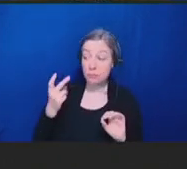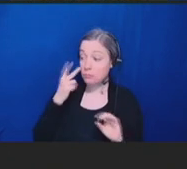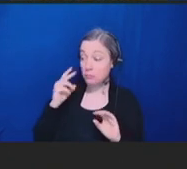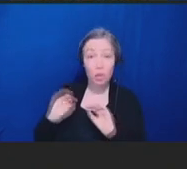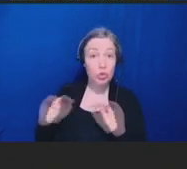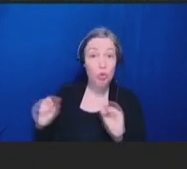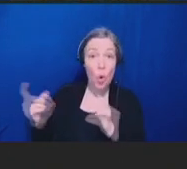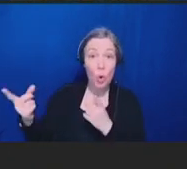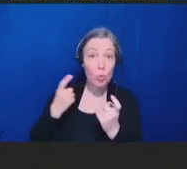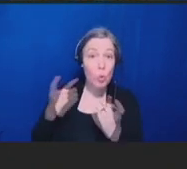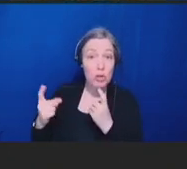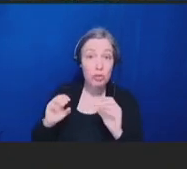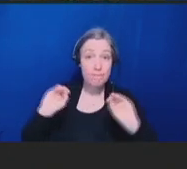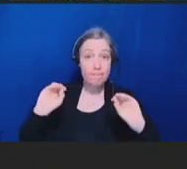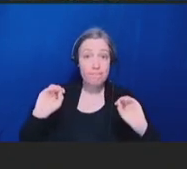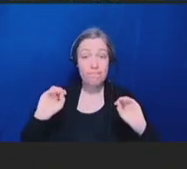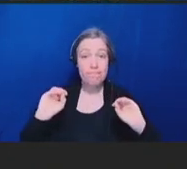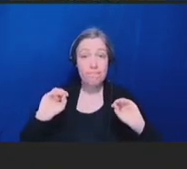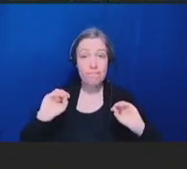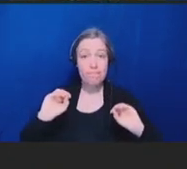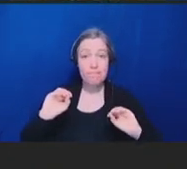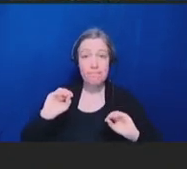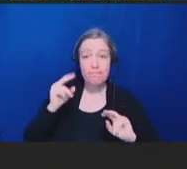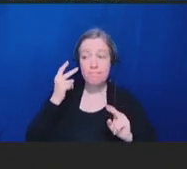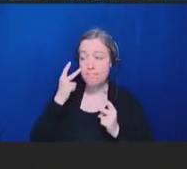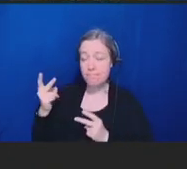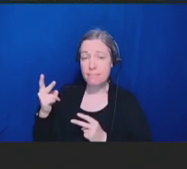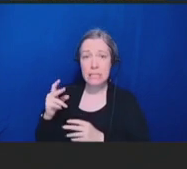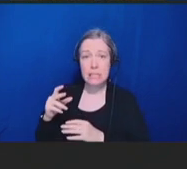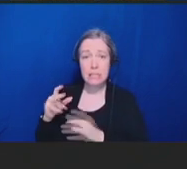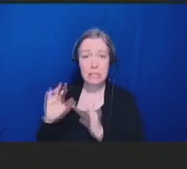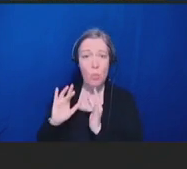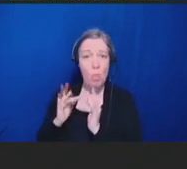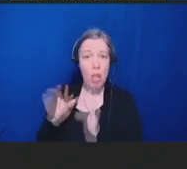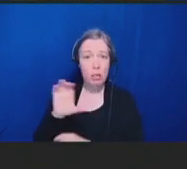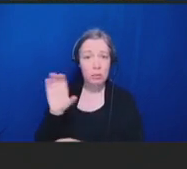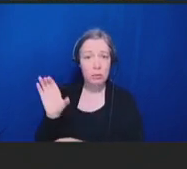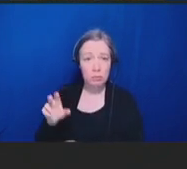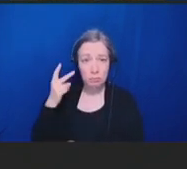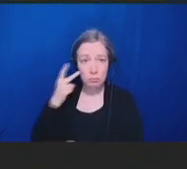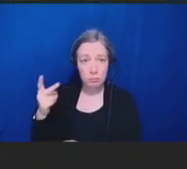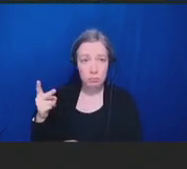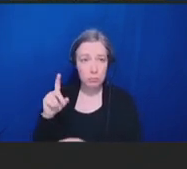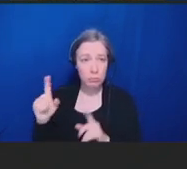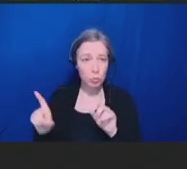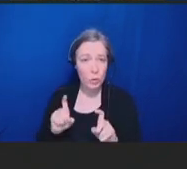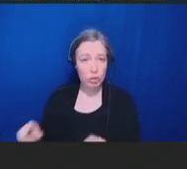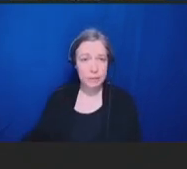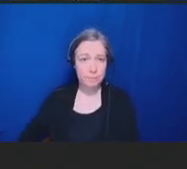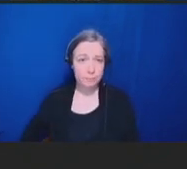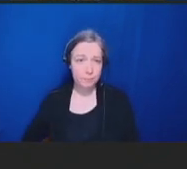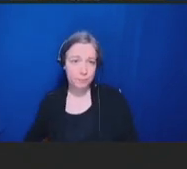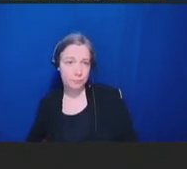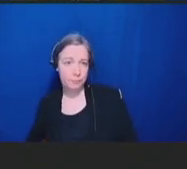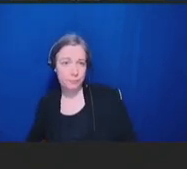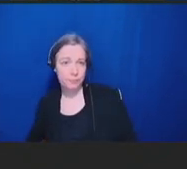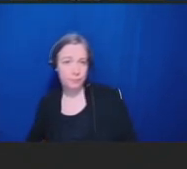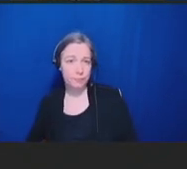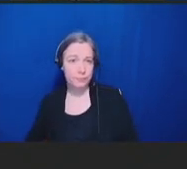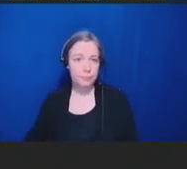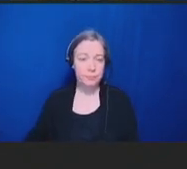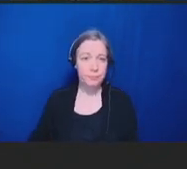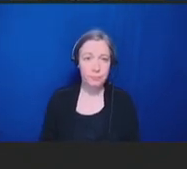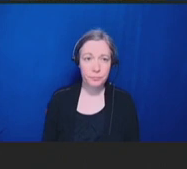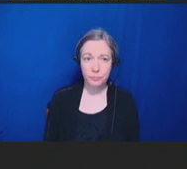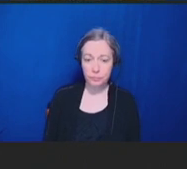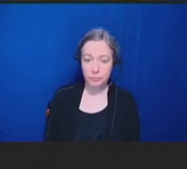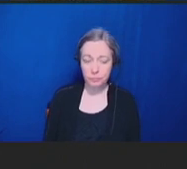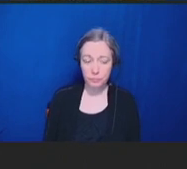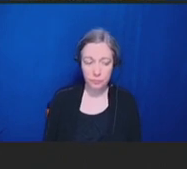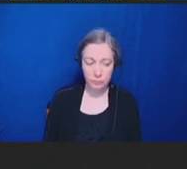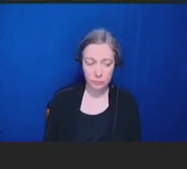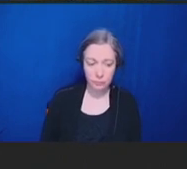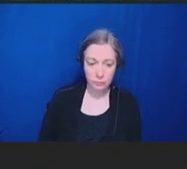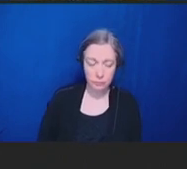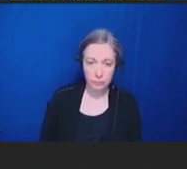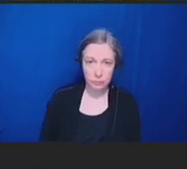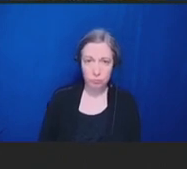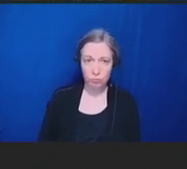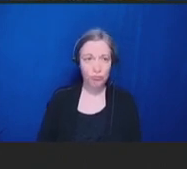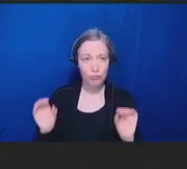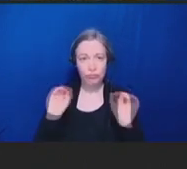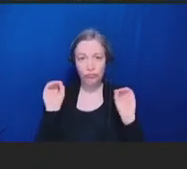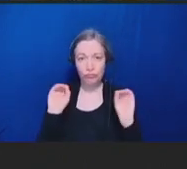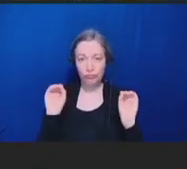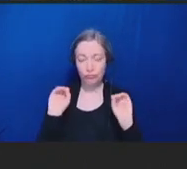Let me look and see if there's any online. Let's see. I do not see any online. So, Dr.